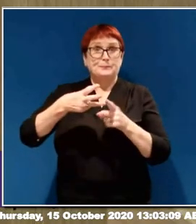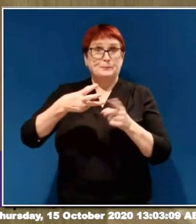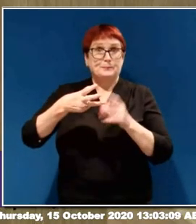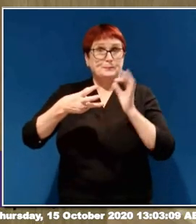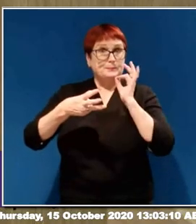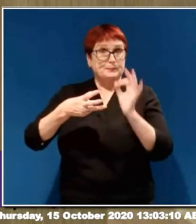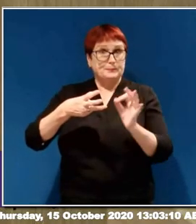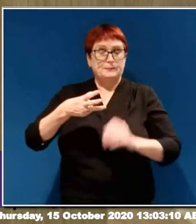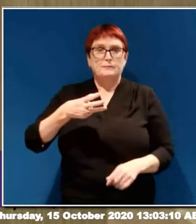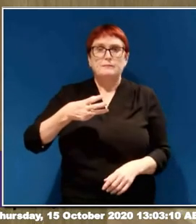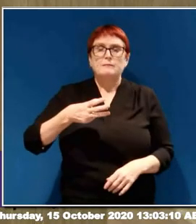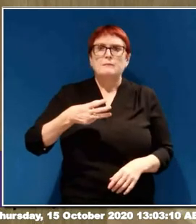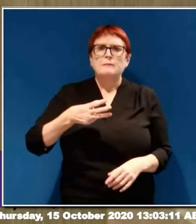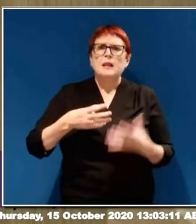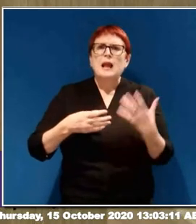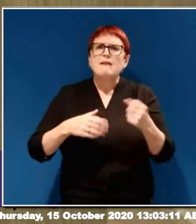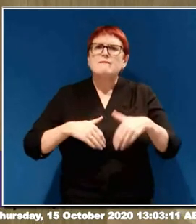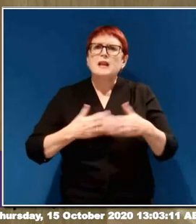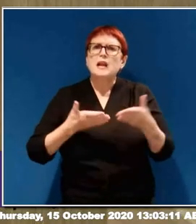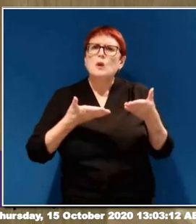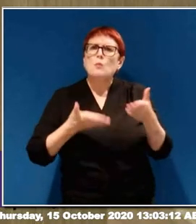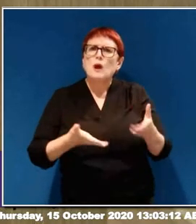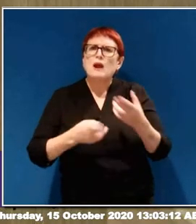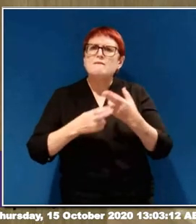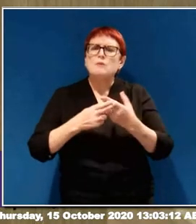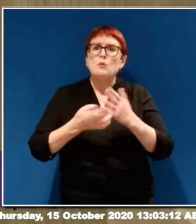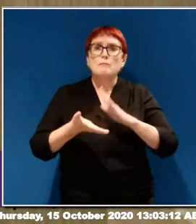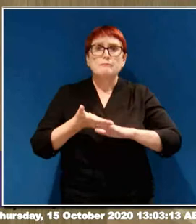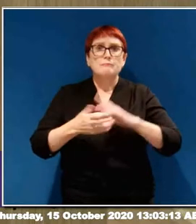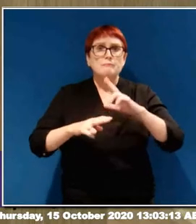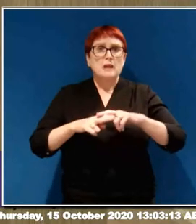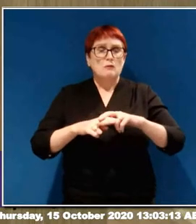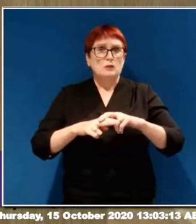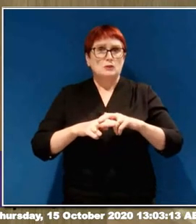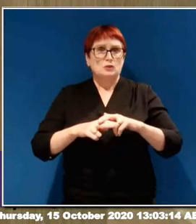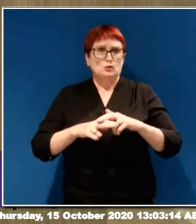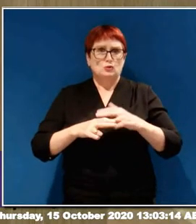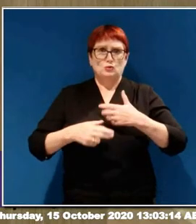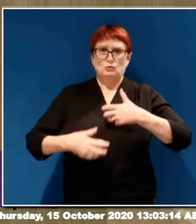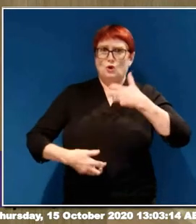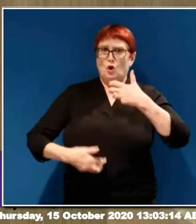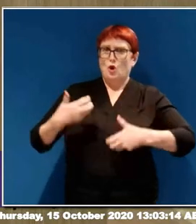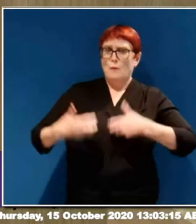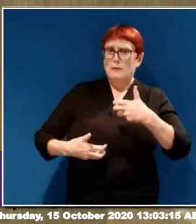for parents to raise concerns and complain about that if they think